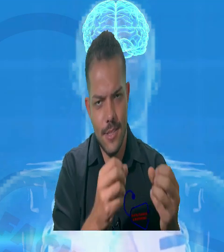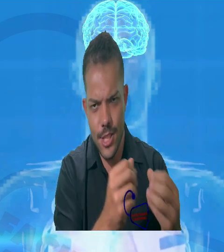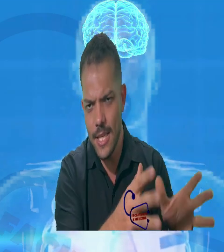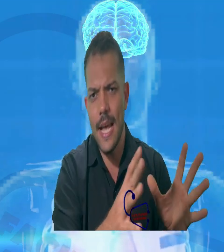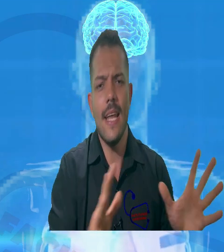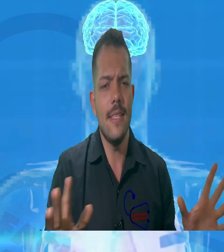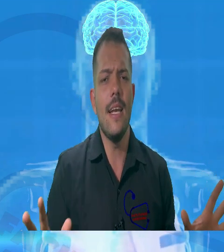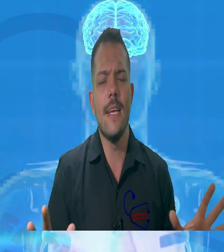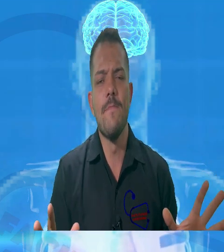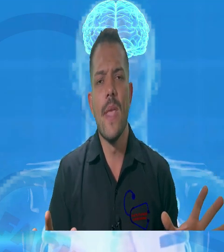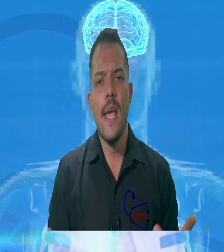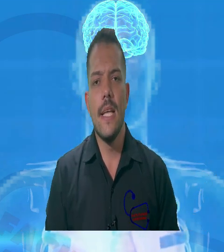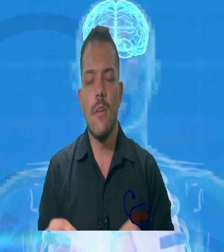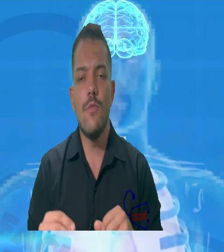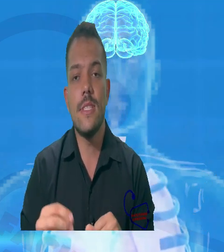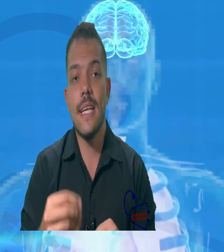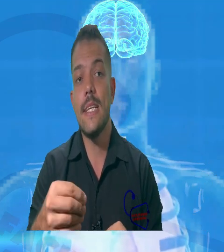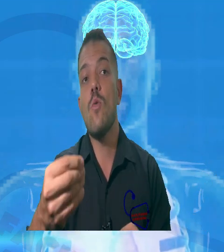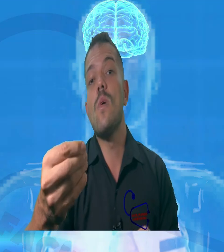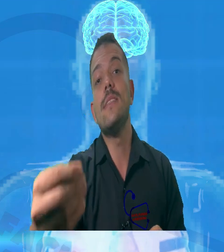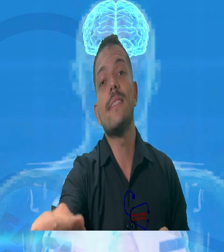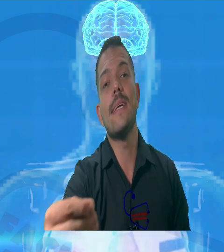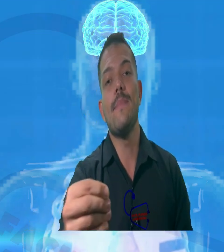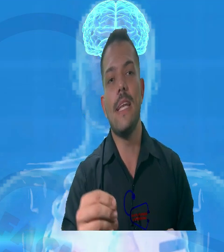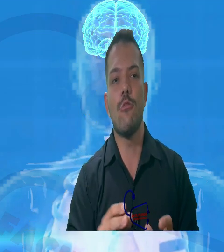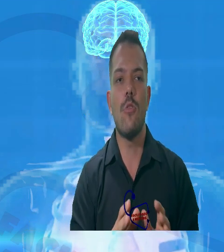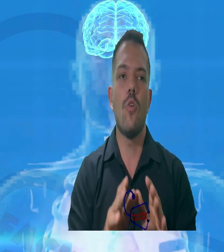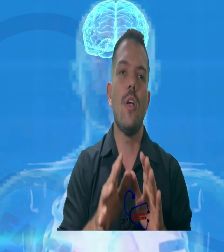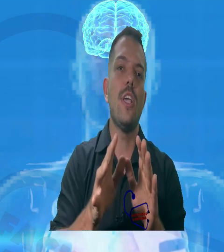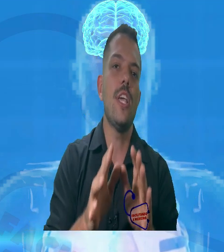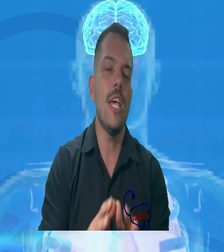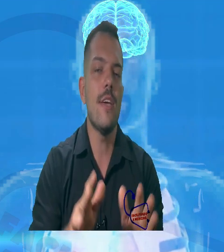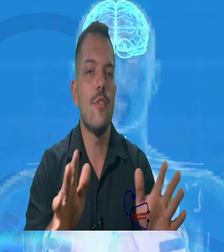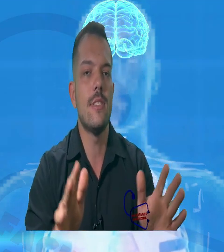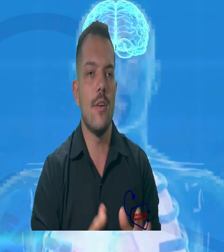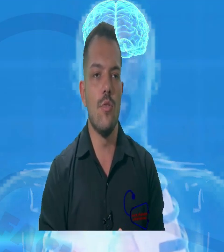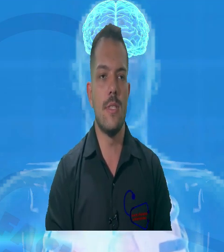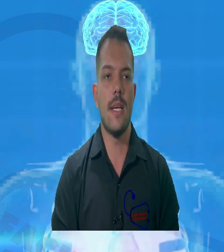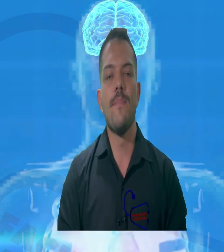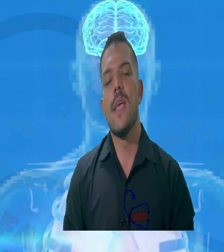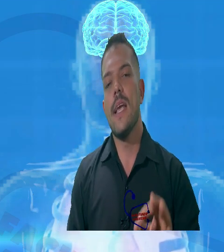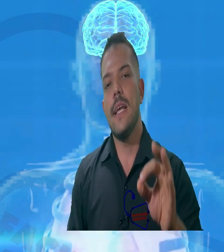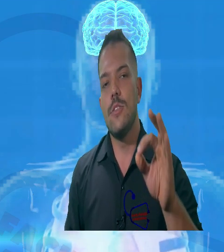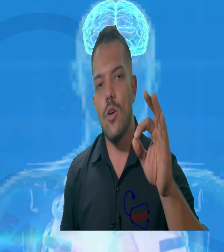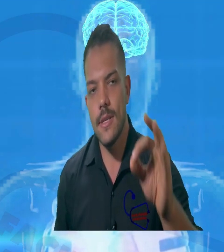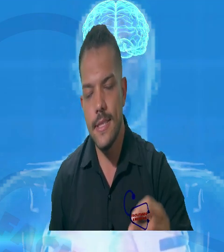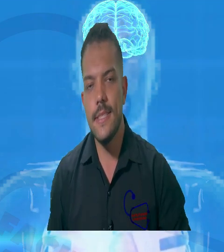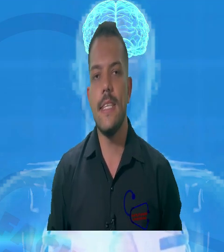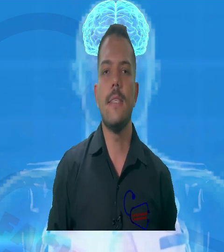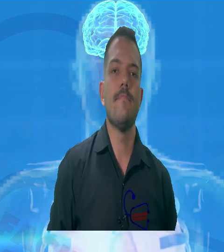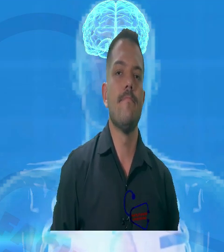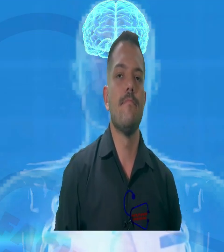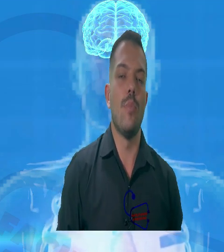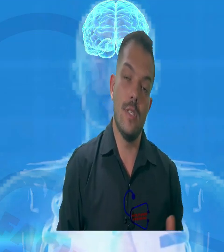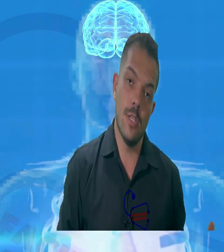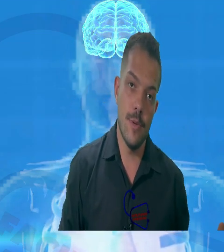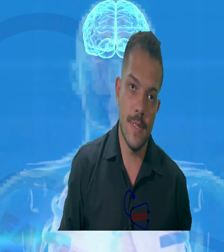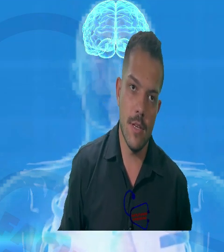and get it out of there. So you take an antihistamine which if you use hydroxyzine can be an option every